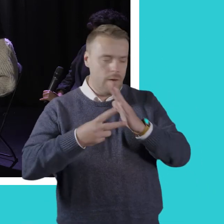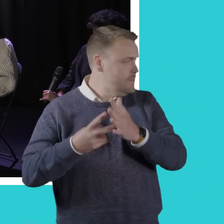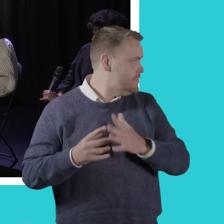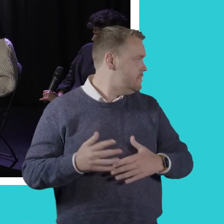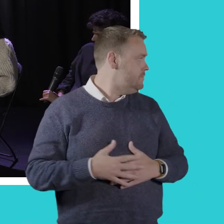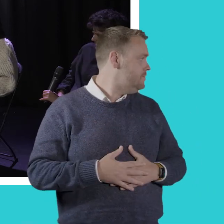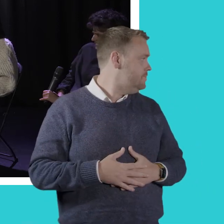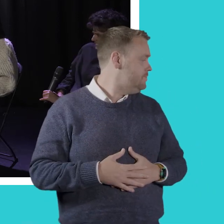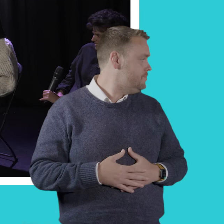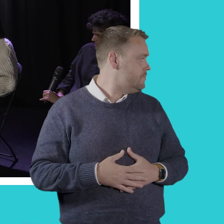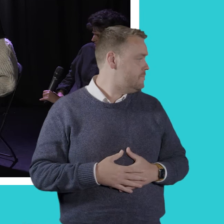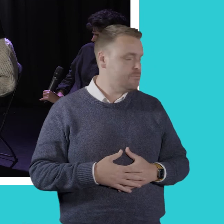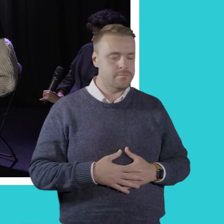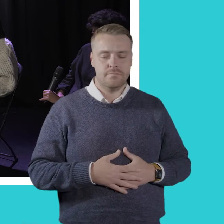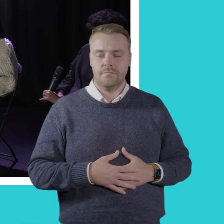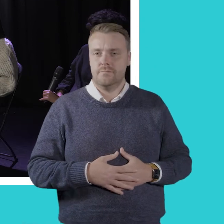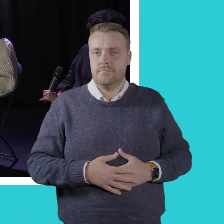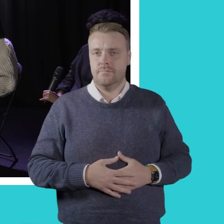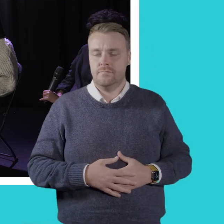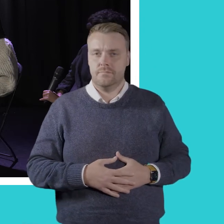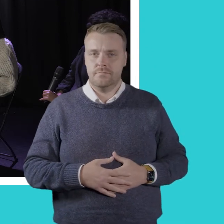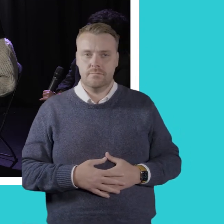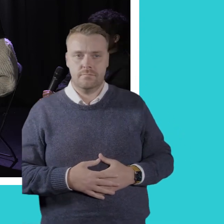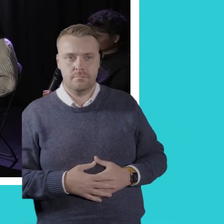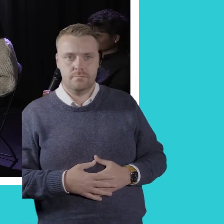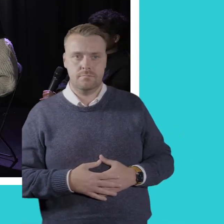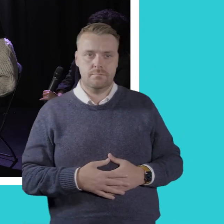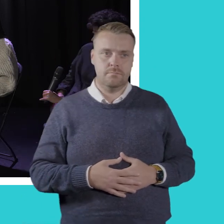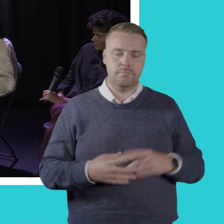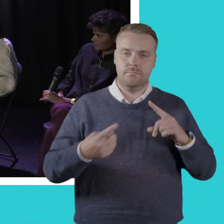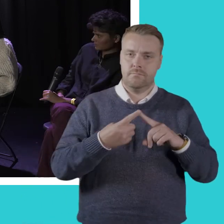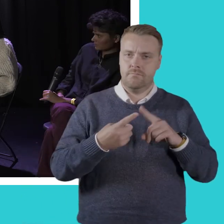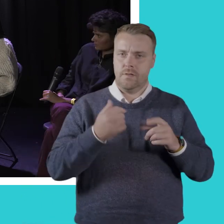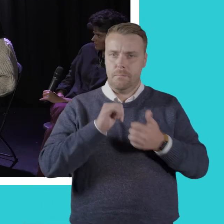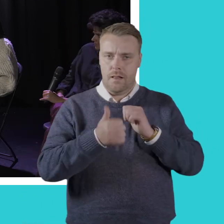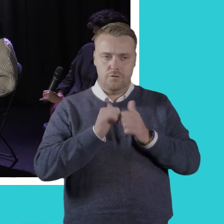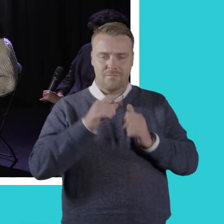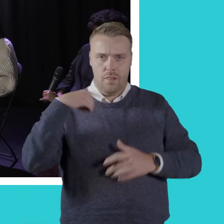Cool okay so firstly I'd say Partnership for Young London of course. Thanks to them I'm here so big